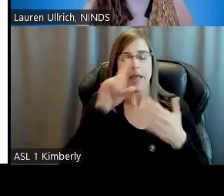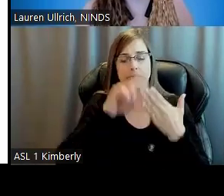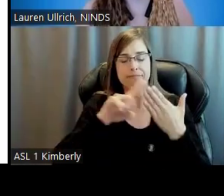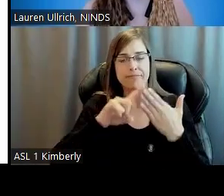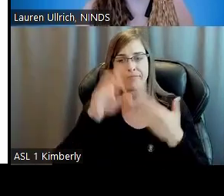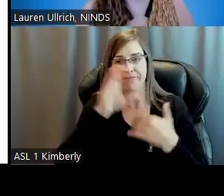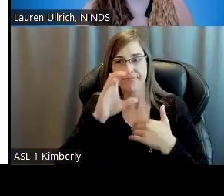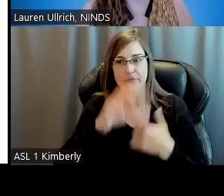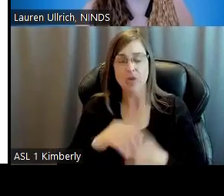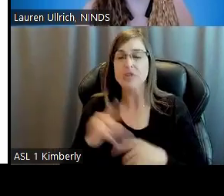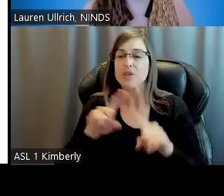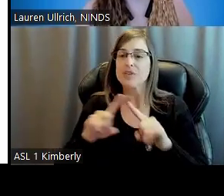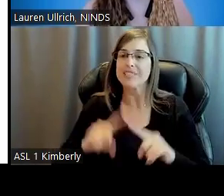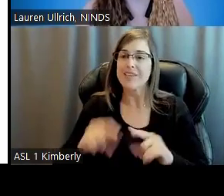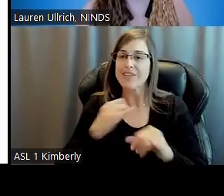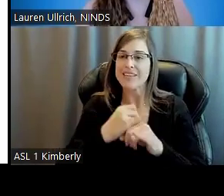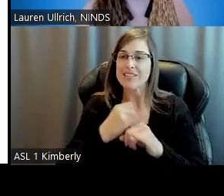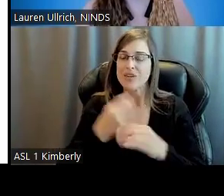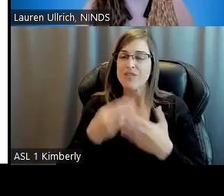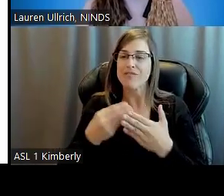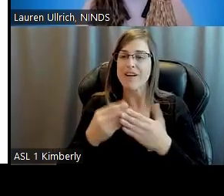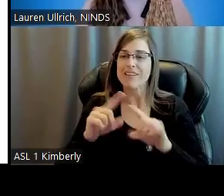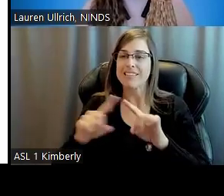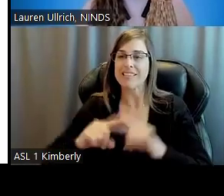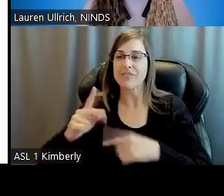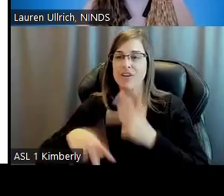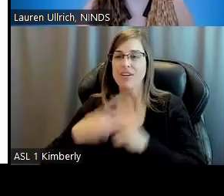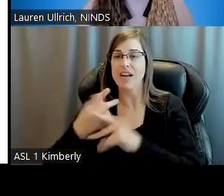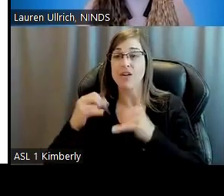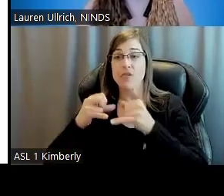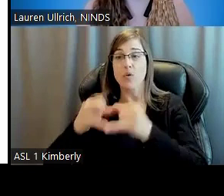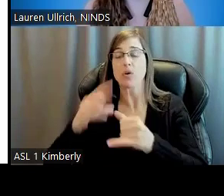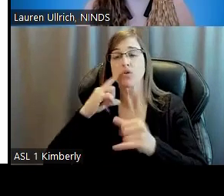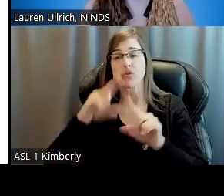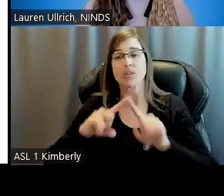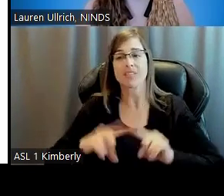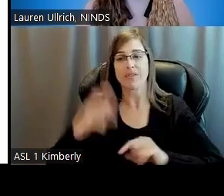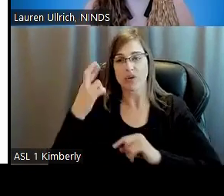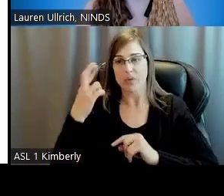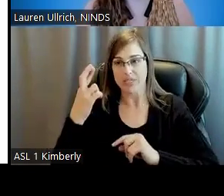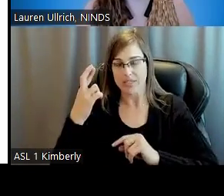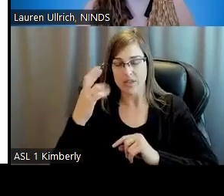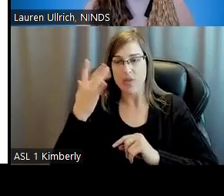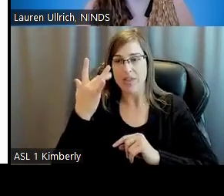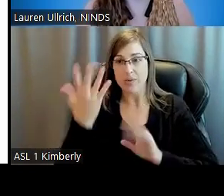So different institutes fund different kinds of awards for different reasons, so that's why, again,